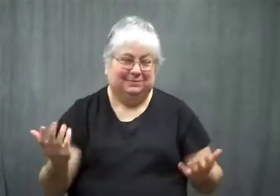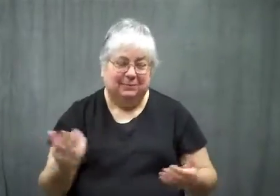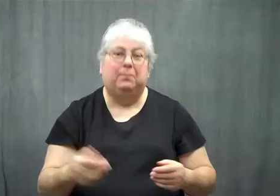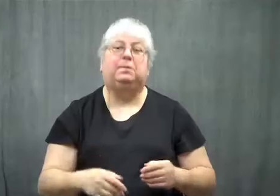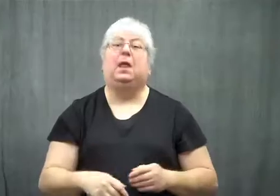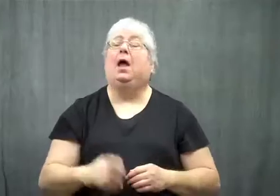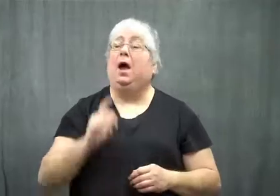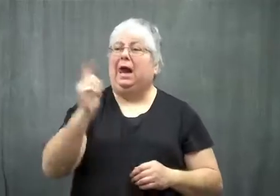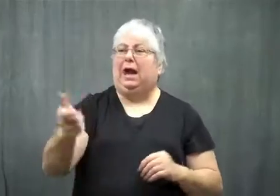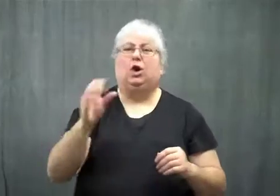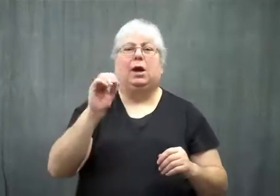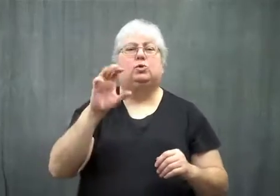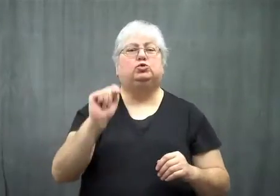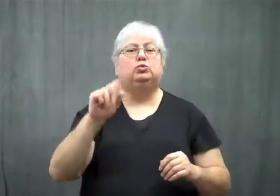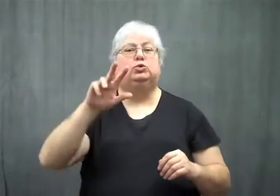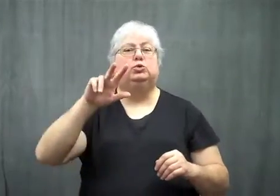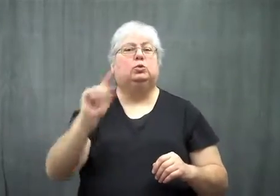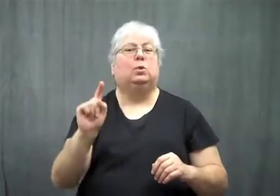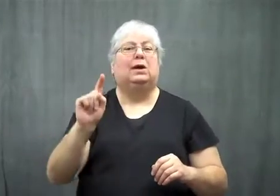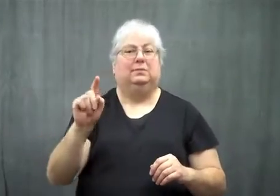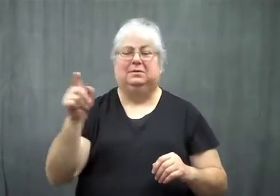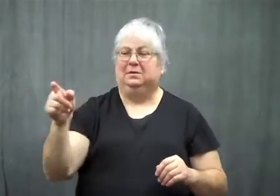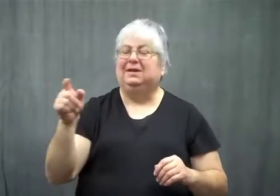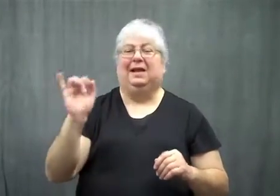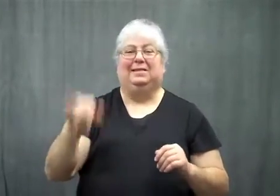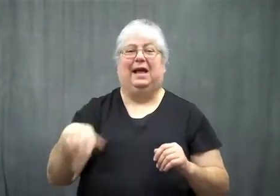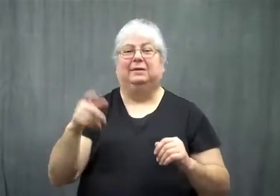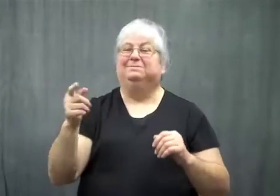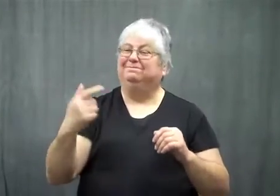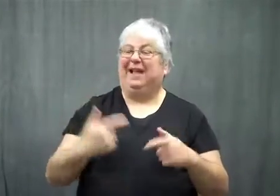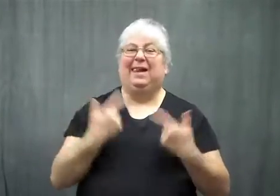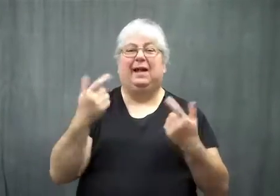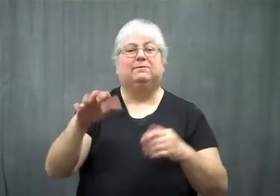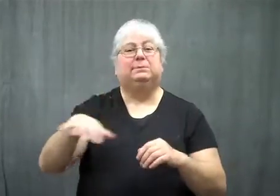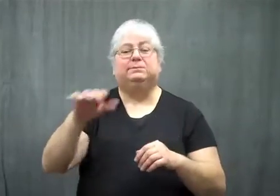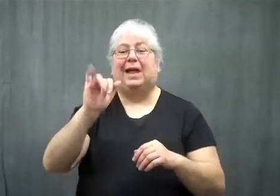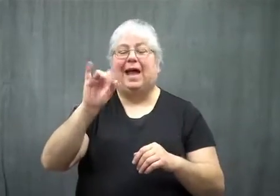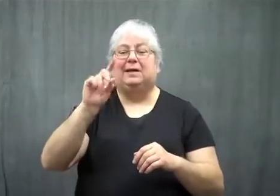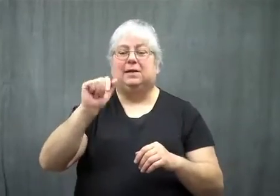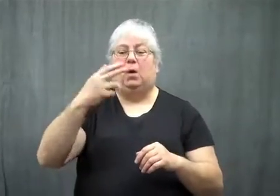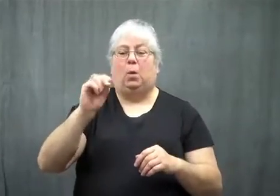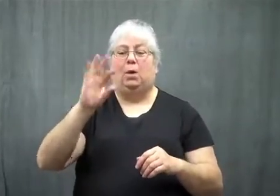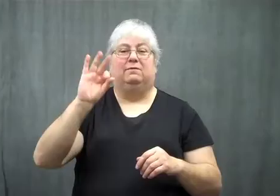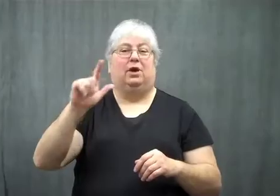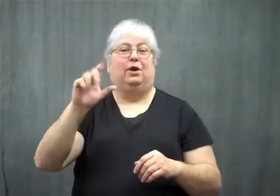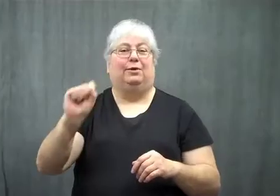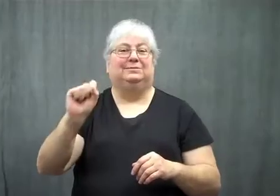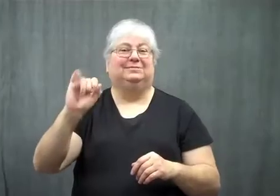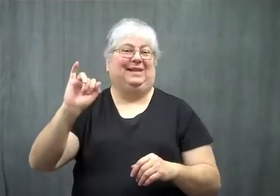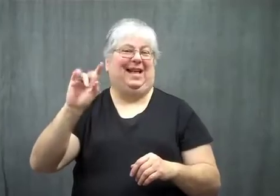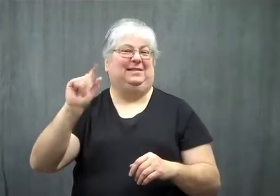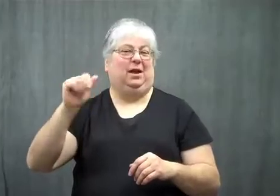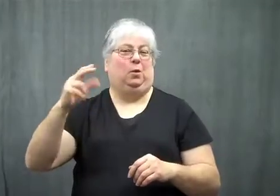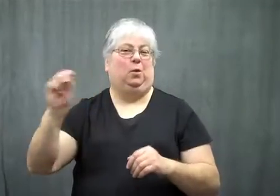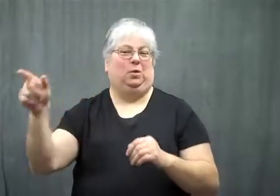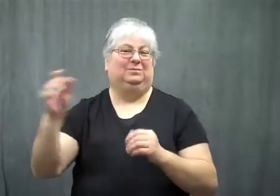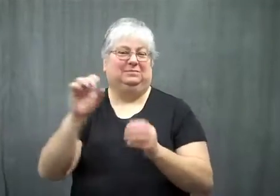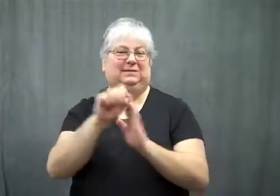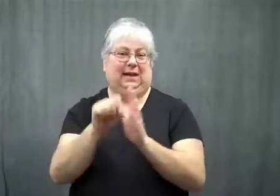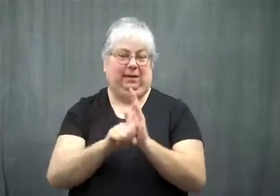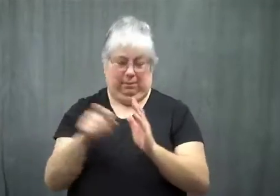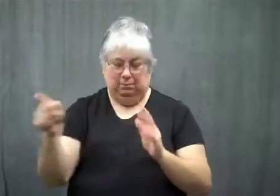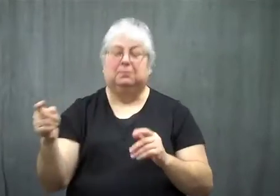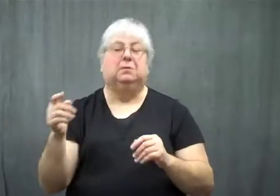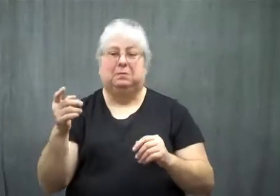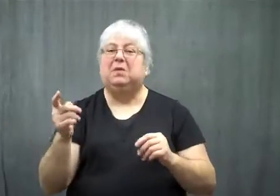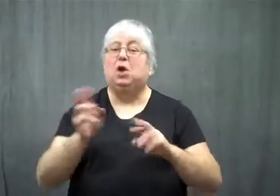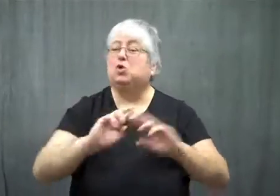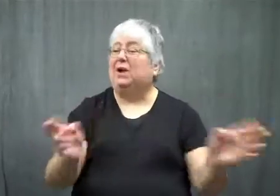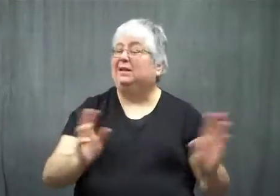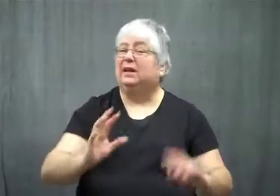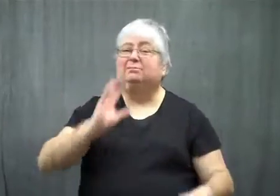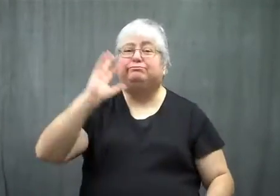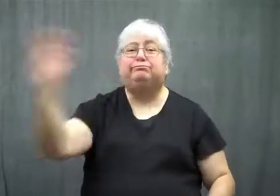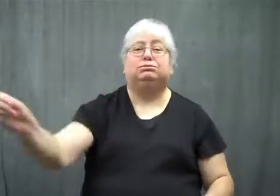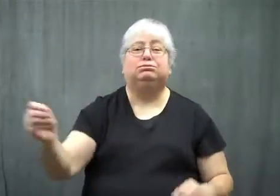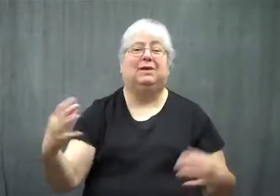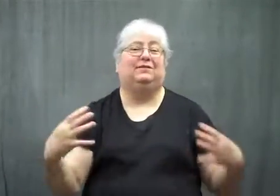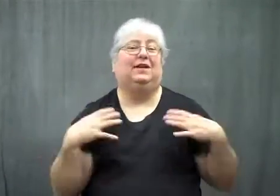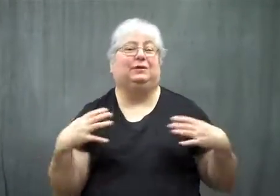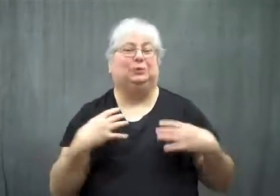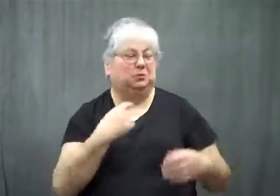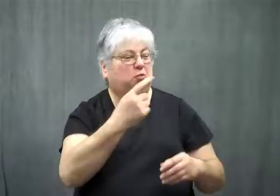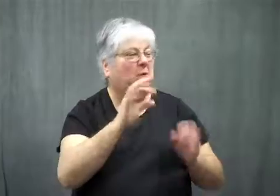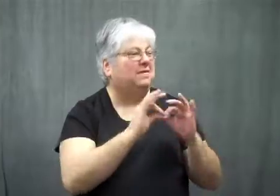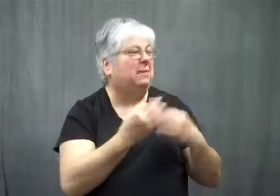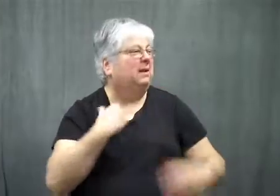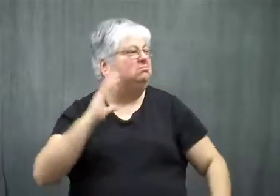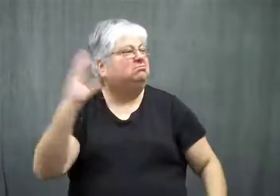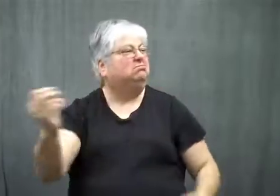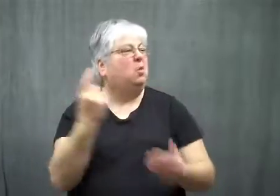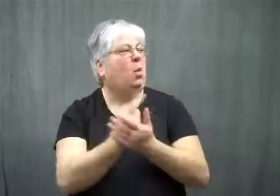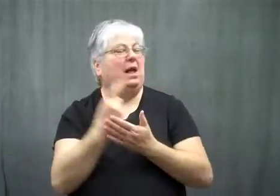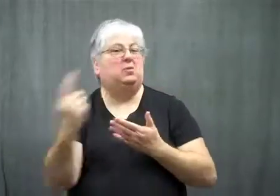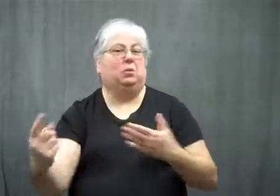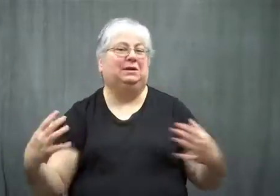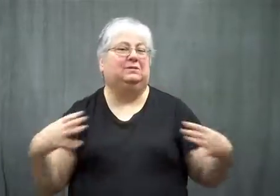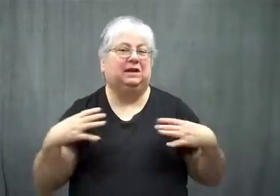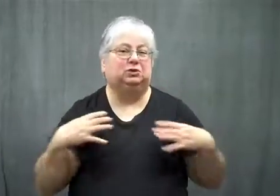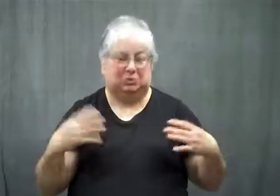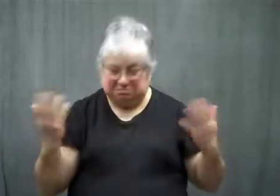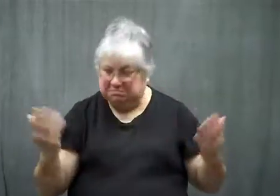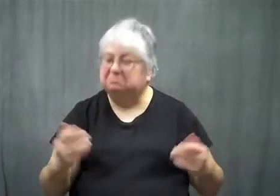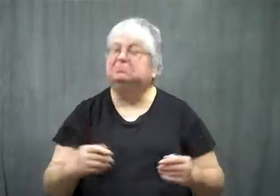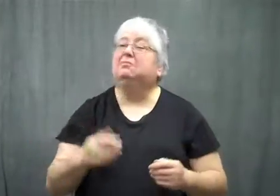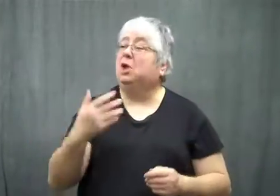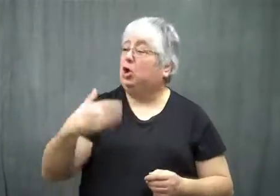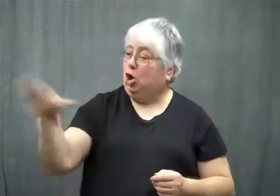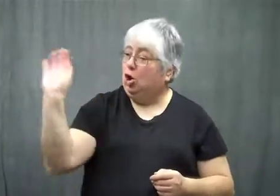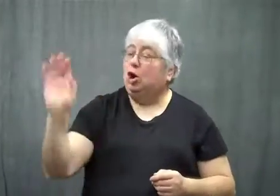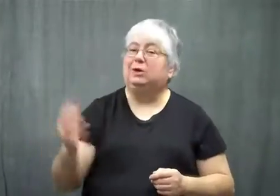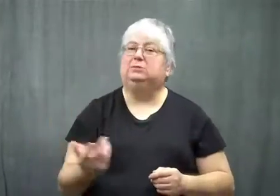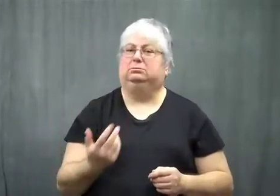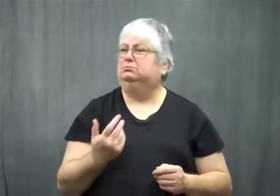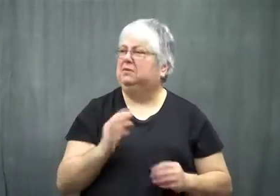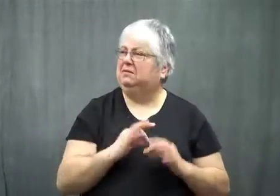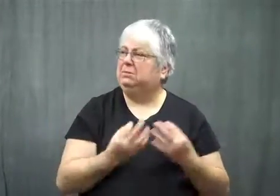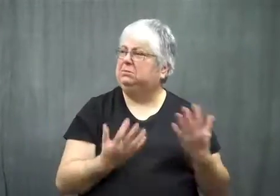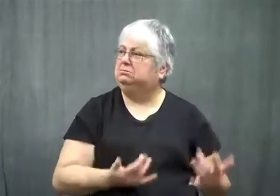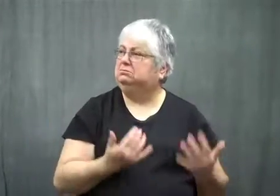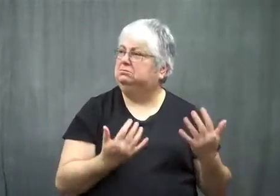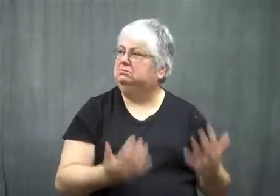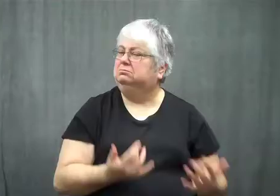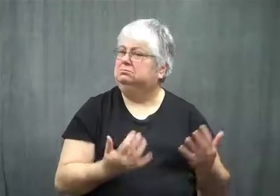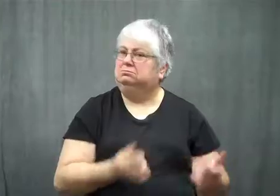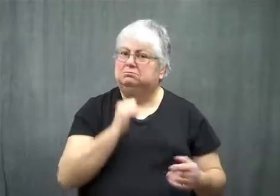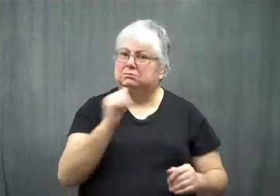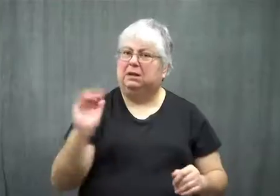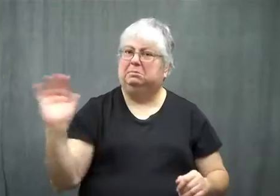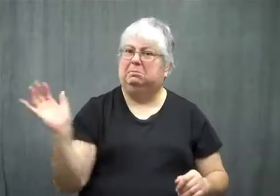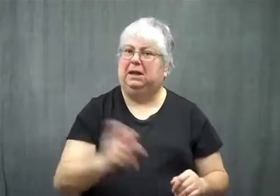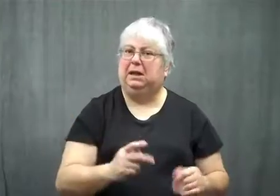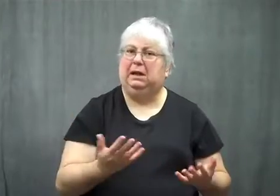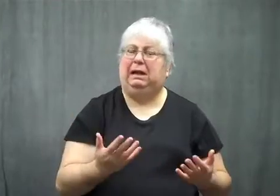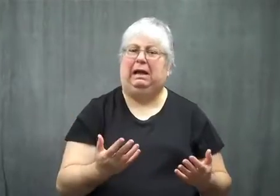He left his home in Idaho Falls, Idaho to go on vacation.